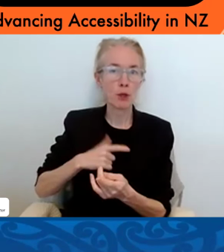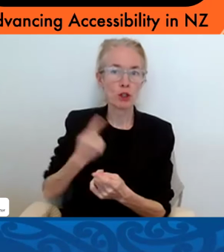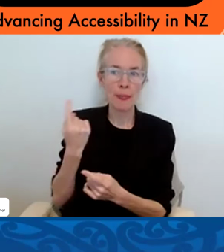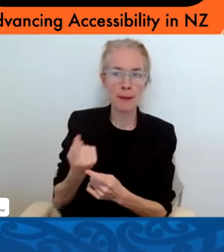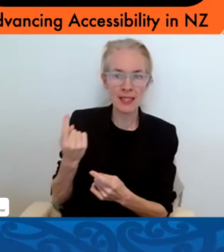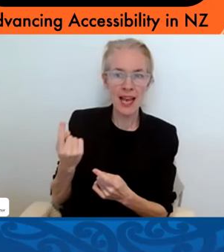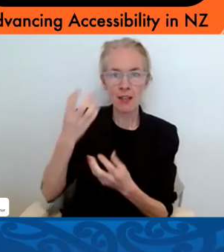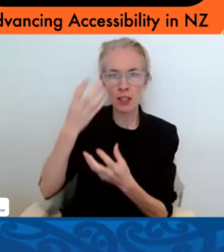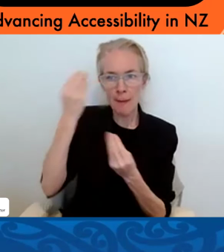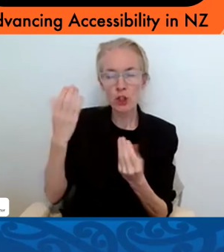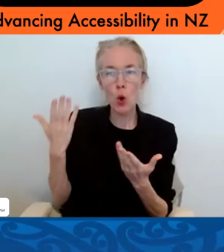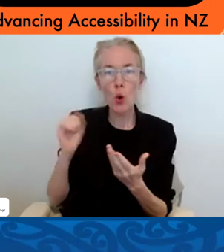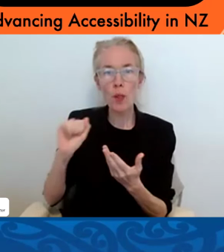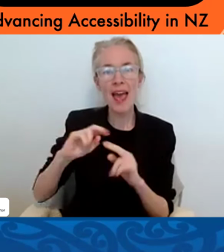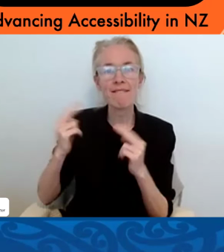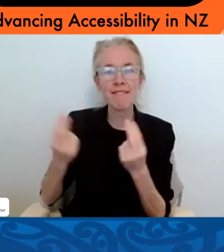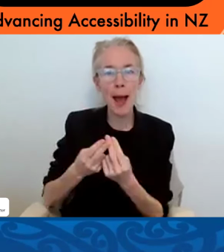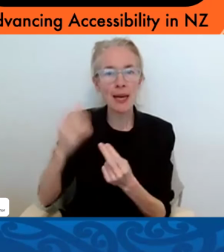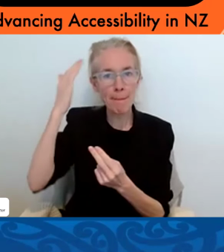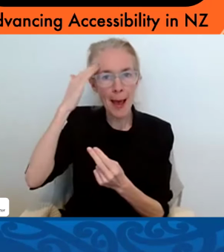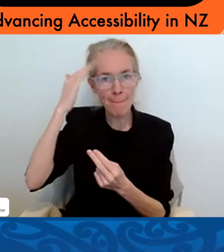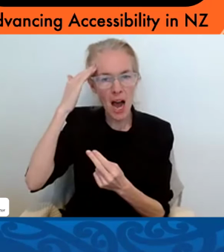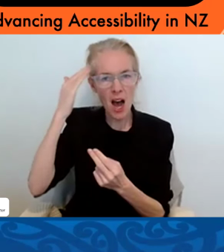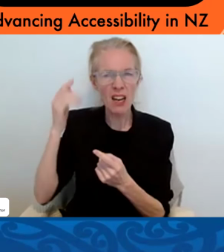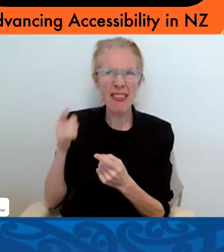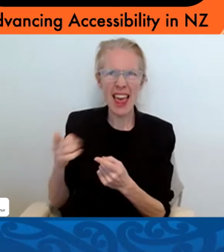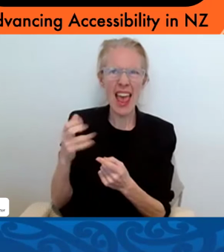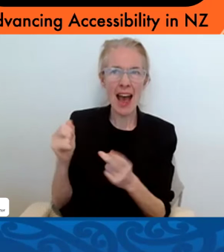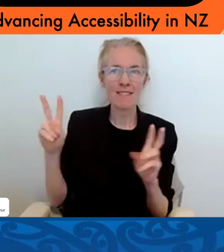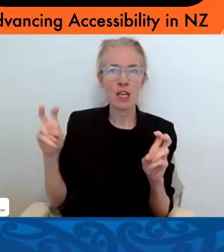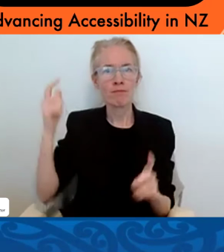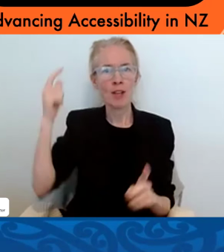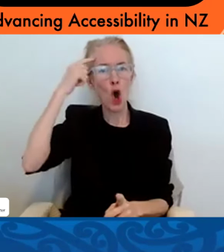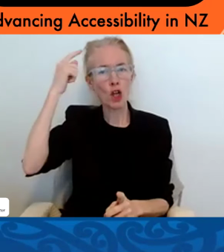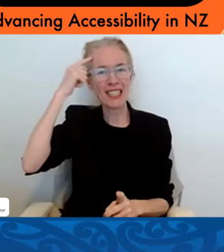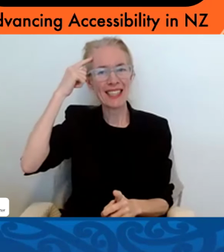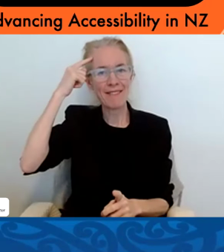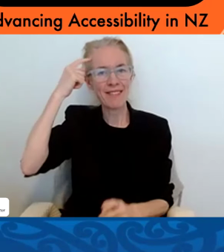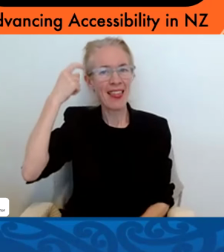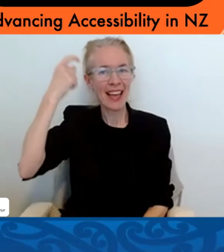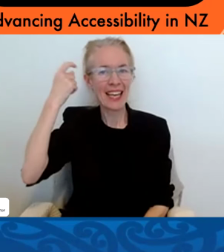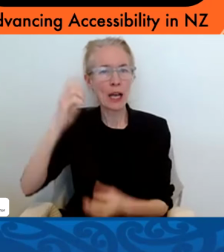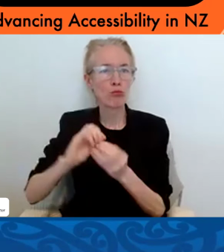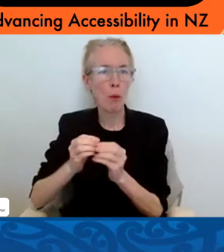have cognitive problems. So yeah, and we're super aware that academics